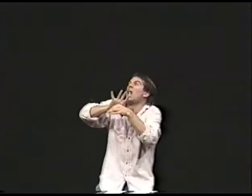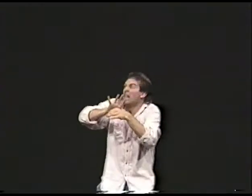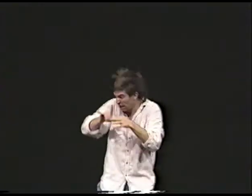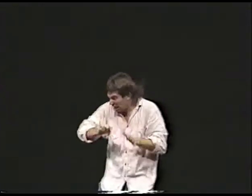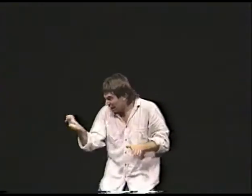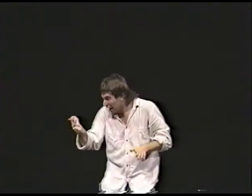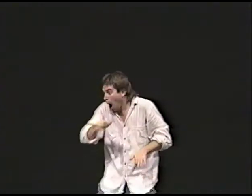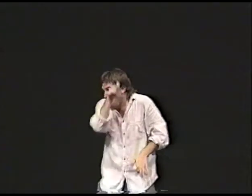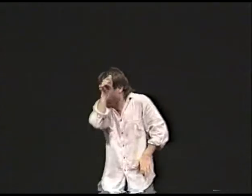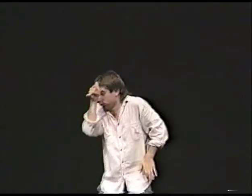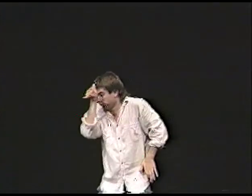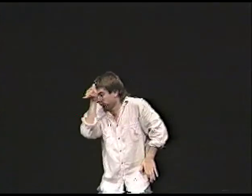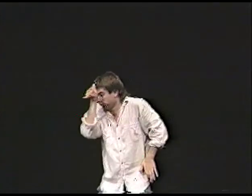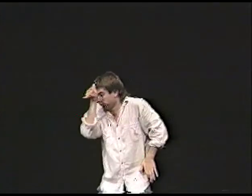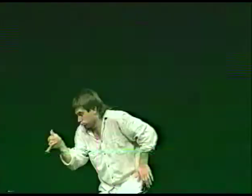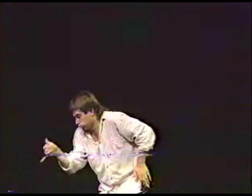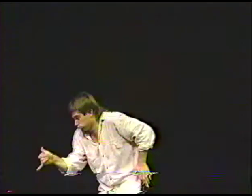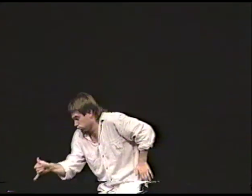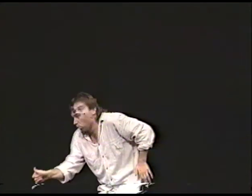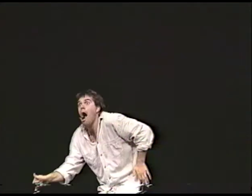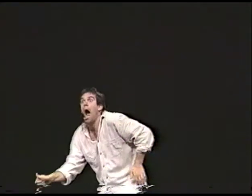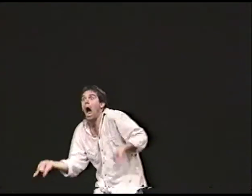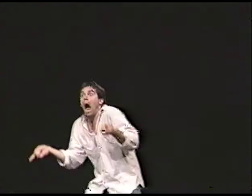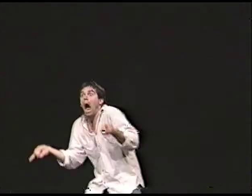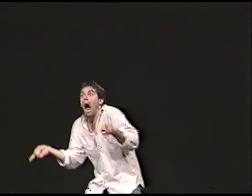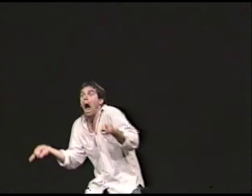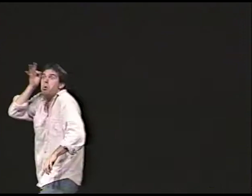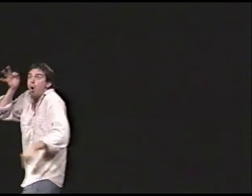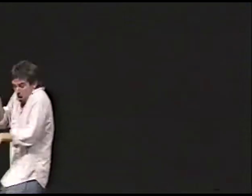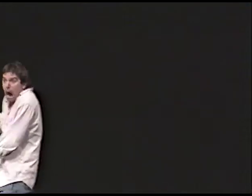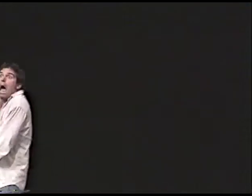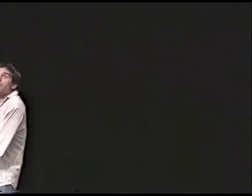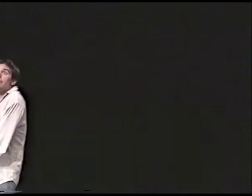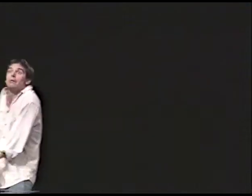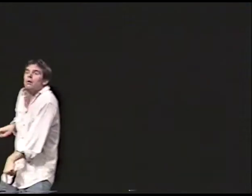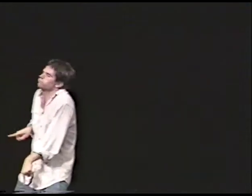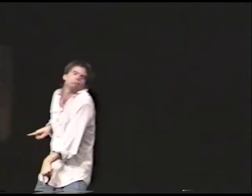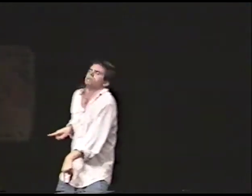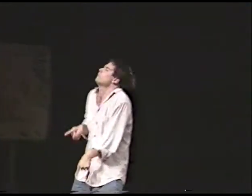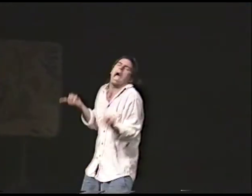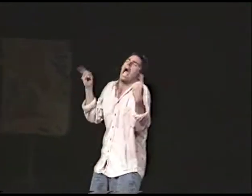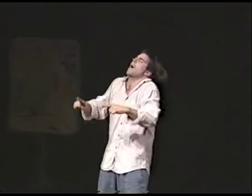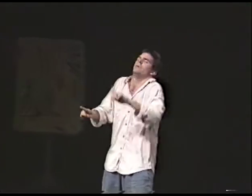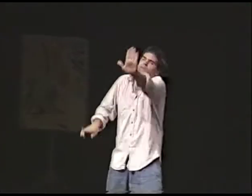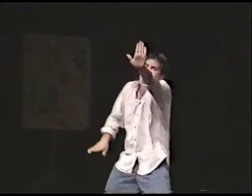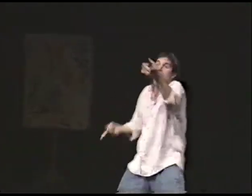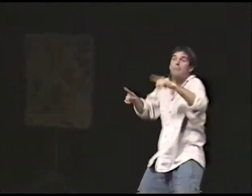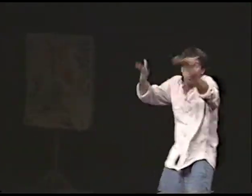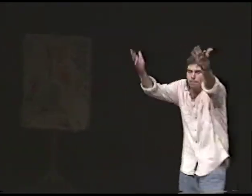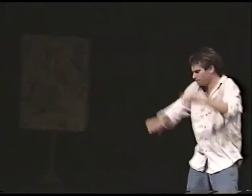Shit, running on empty. Plane drops in the sky. Is that what happened? No.